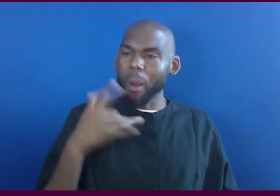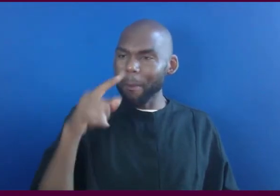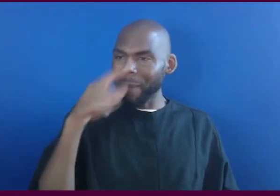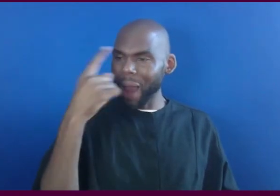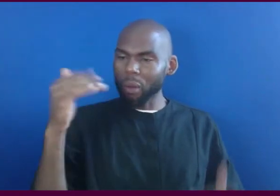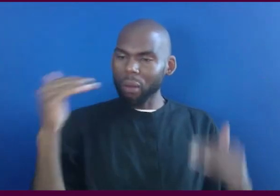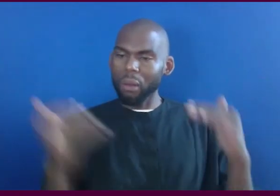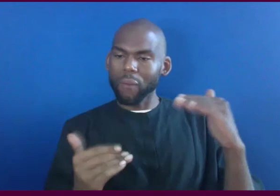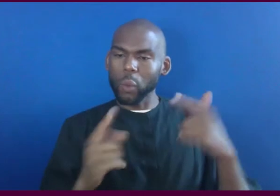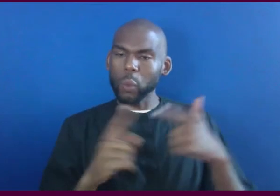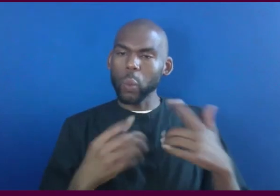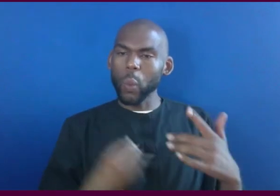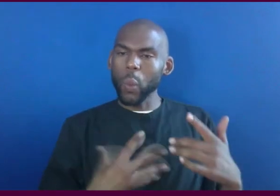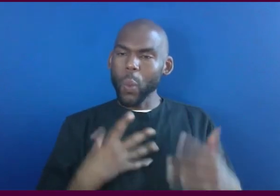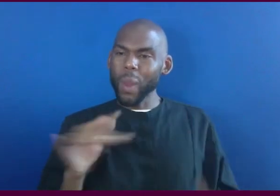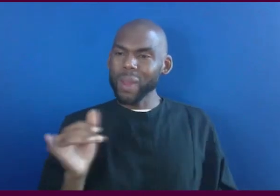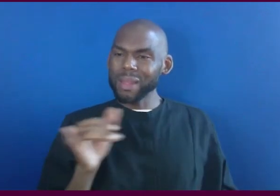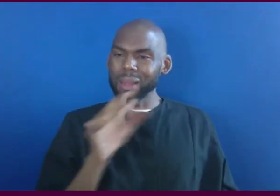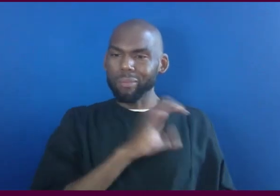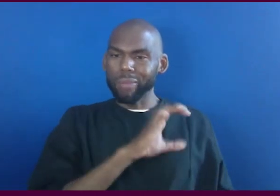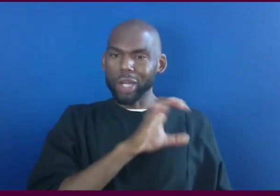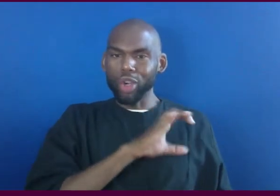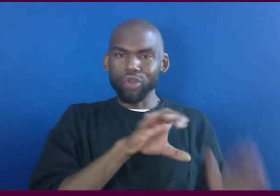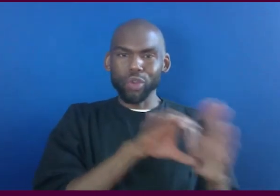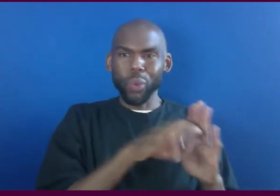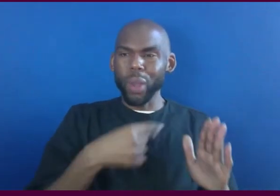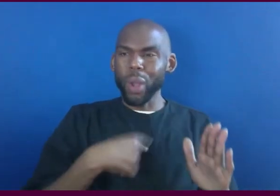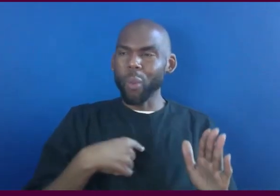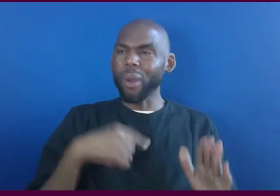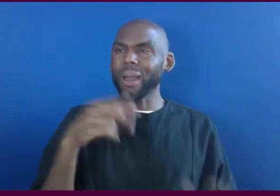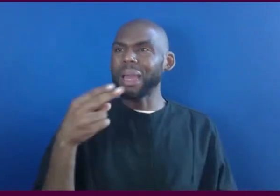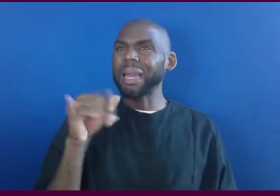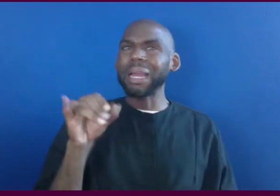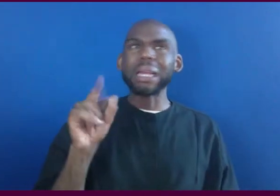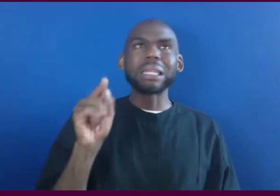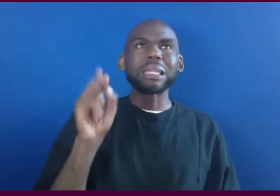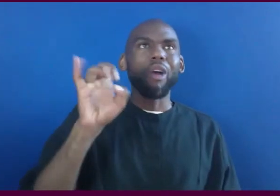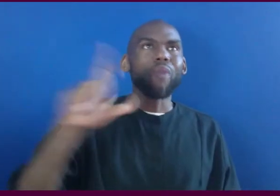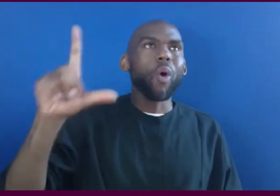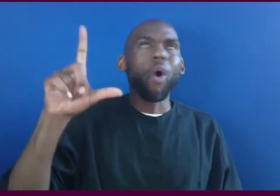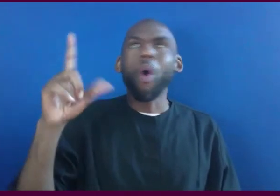The way that black people were characterized as being hysterical and biologically predisposed